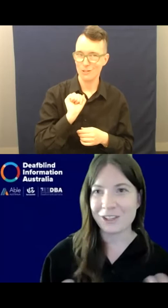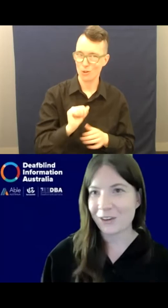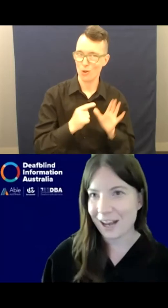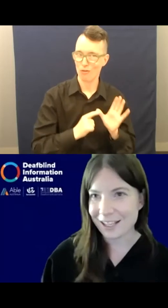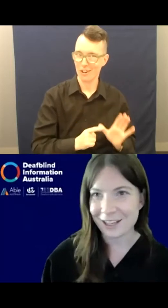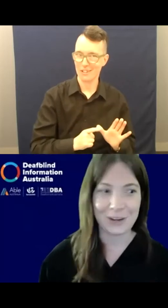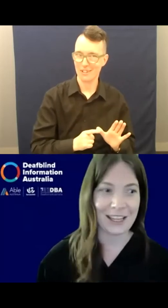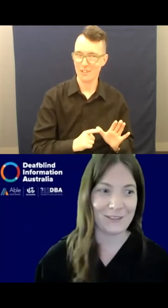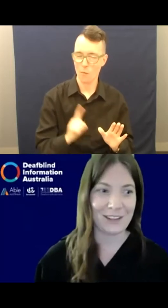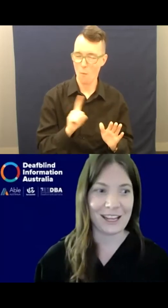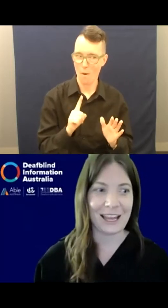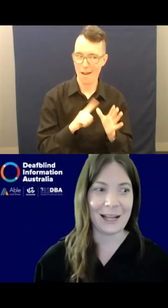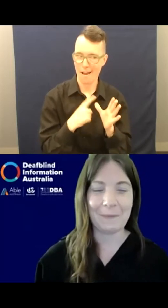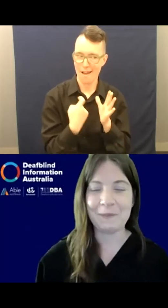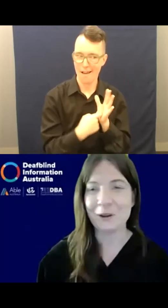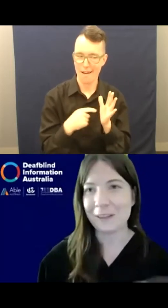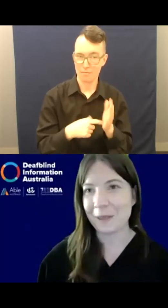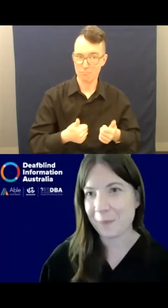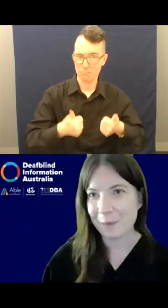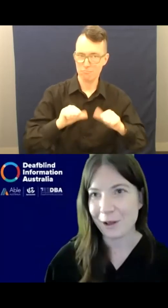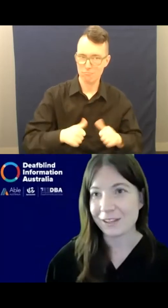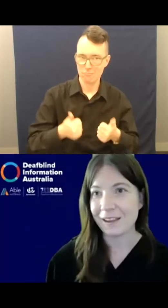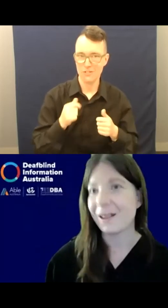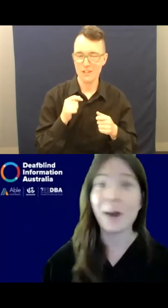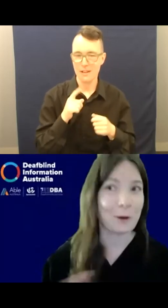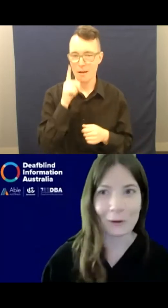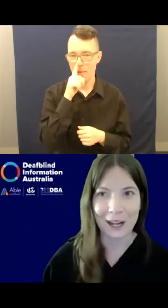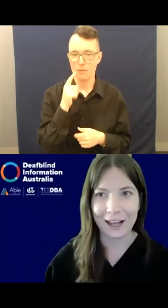art and creativity, you know something that people often say is I'm no good at art,